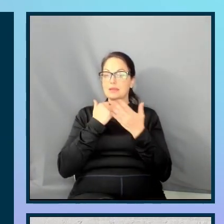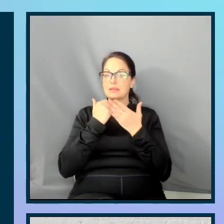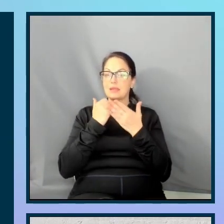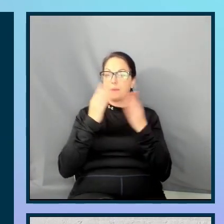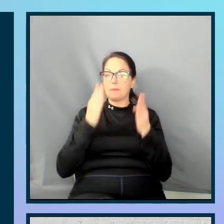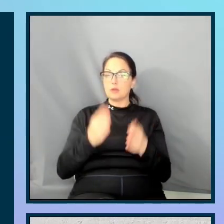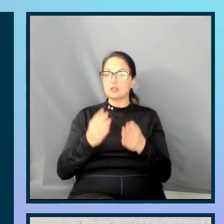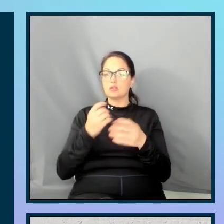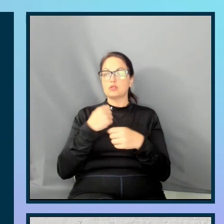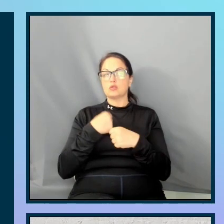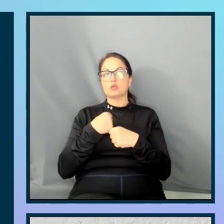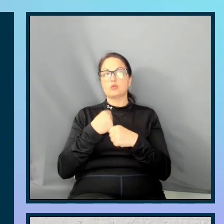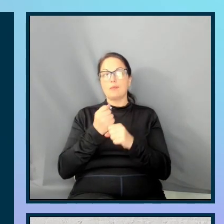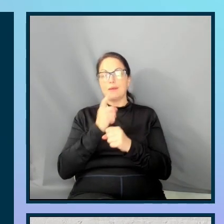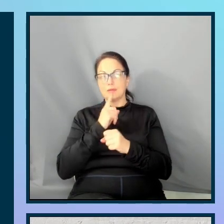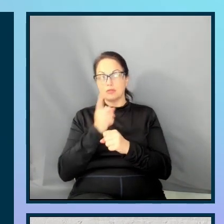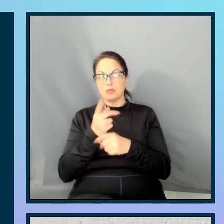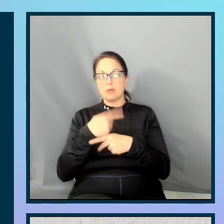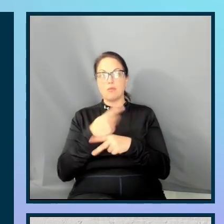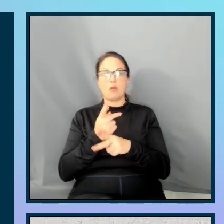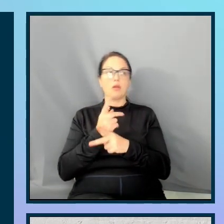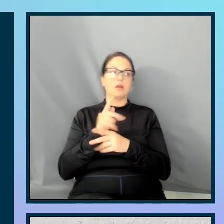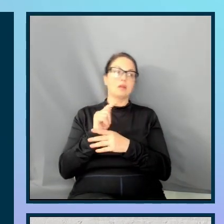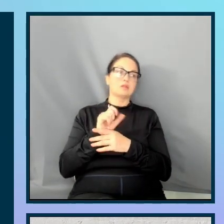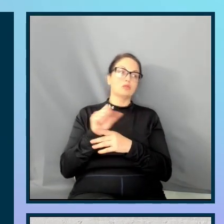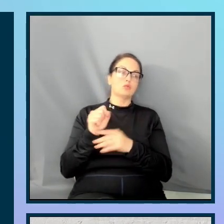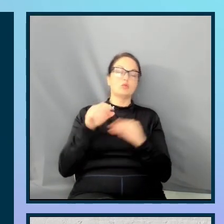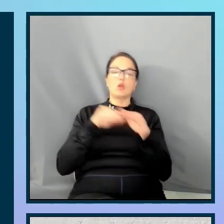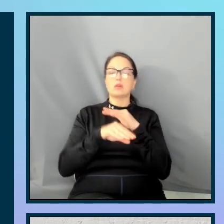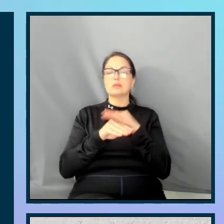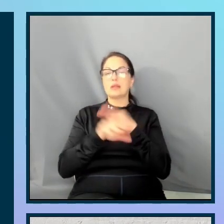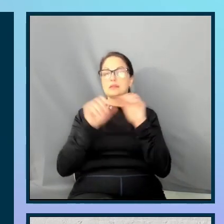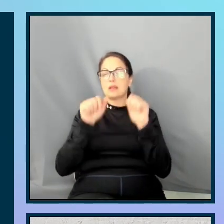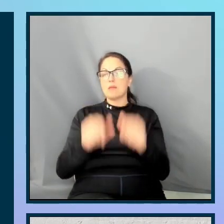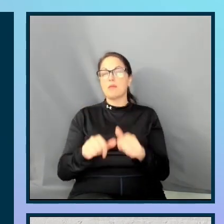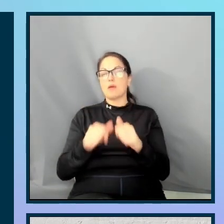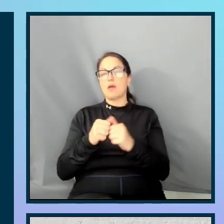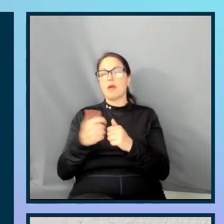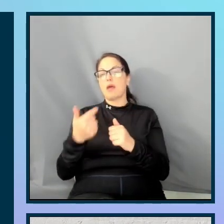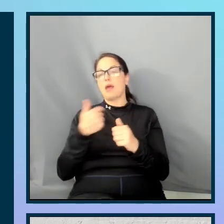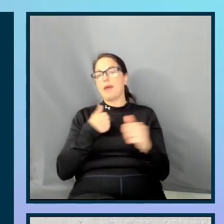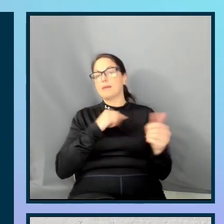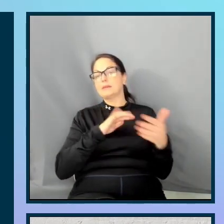our productivity tools are accessible. I spent a lot of time studying with CAG standards,